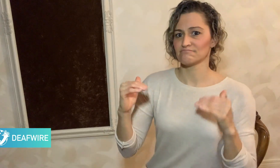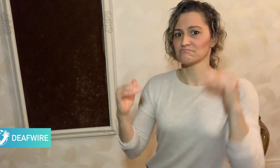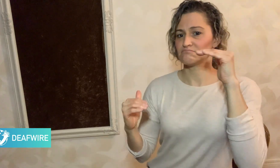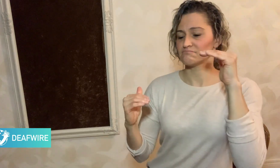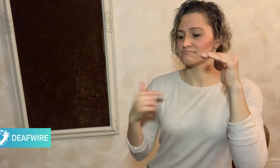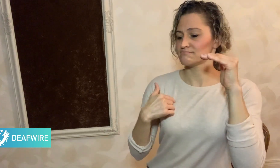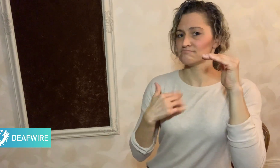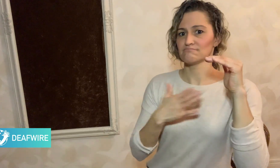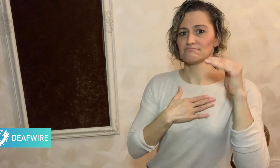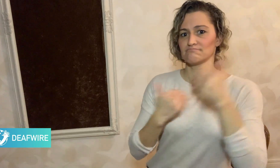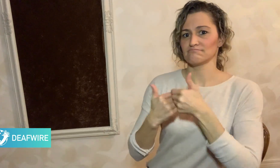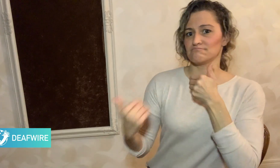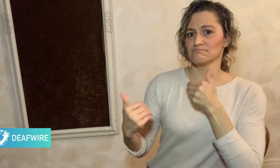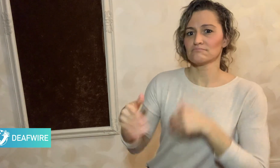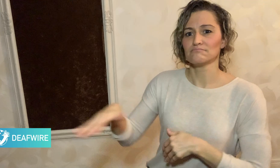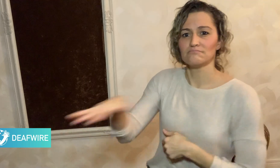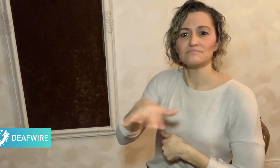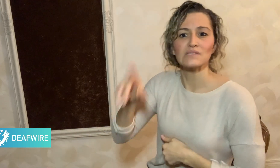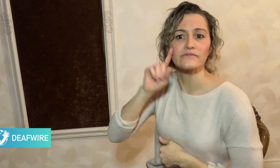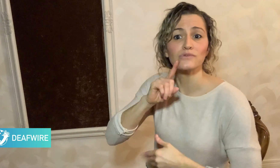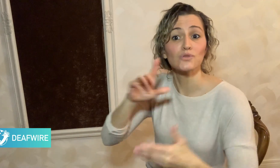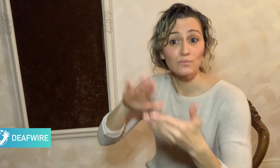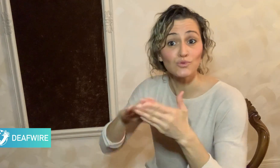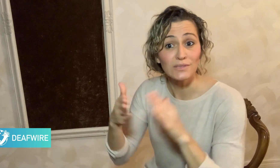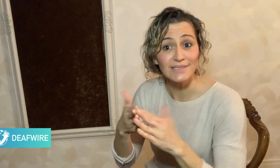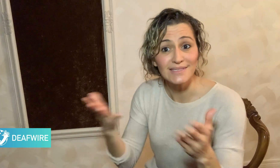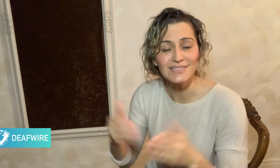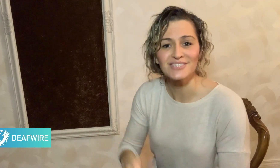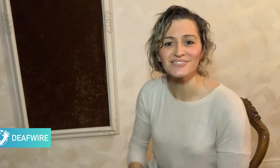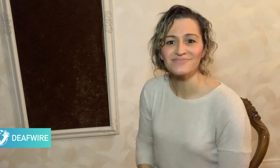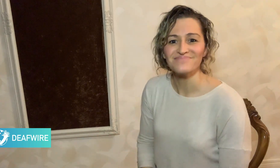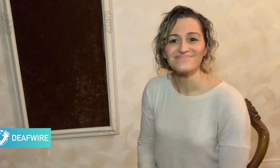a TV show on Netflix.